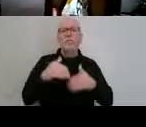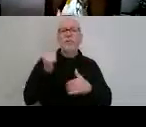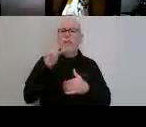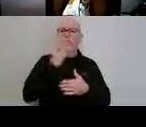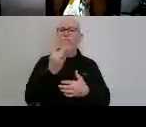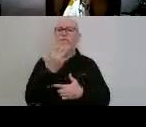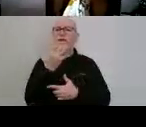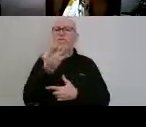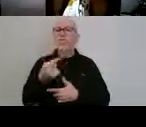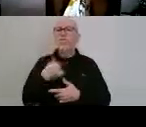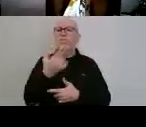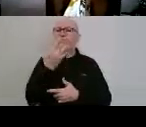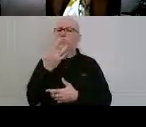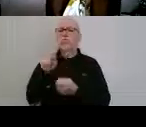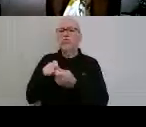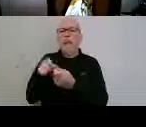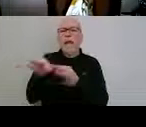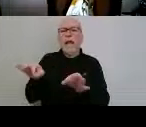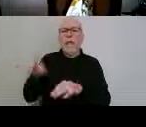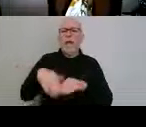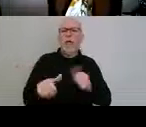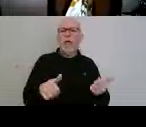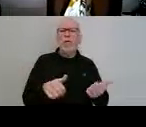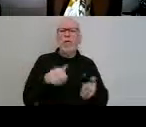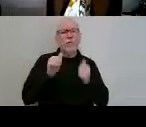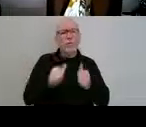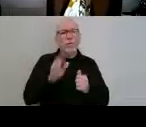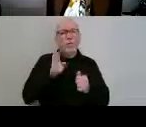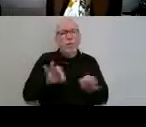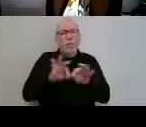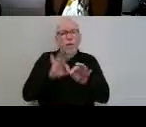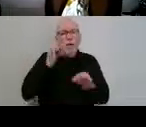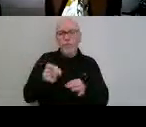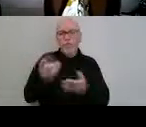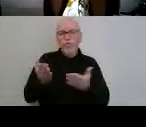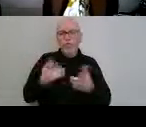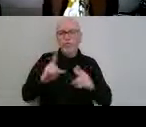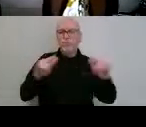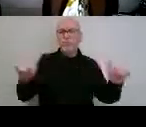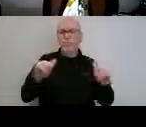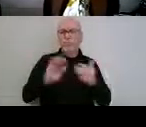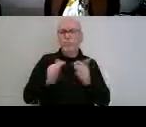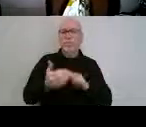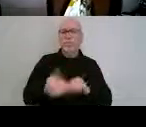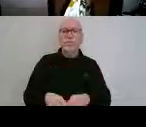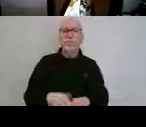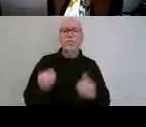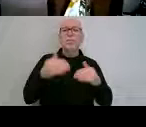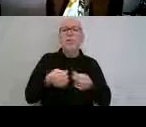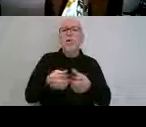between different languages as well, which can be critical if you're serving a very diverse community, and a loss of competitive edge